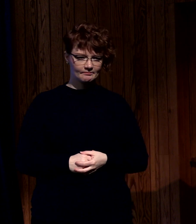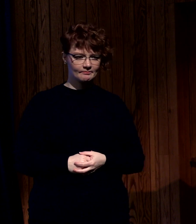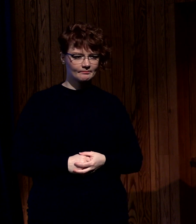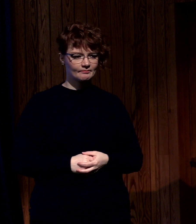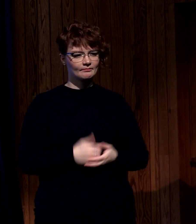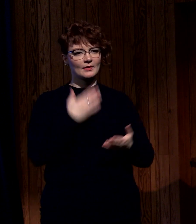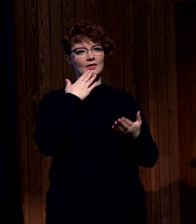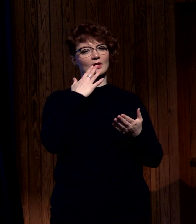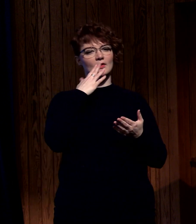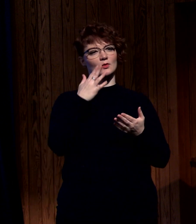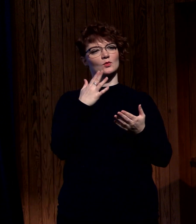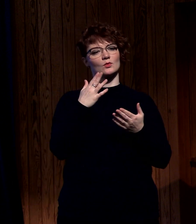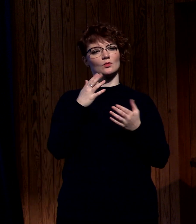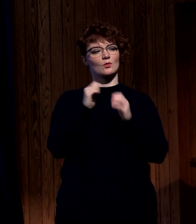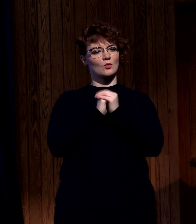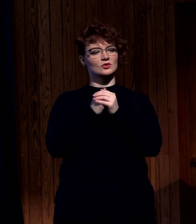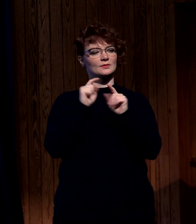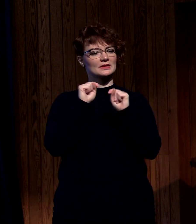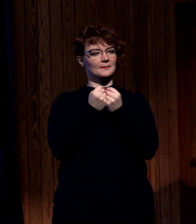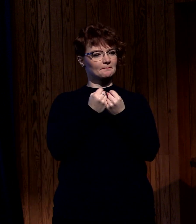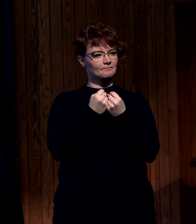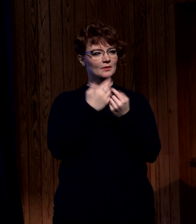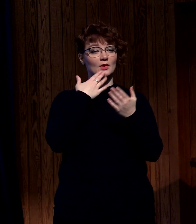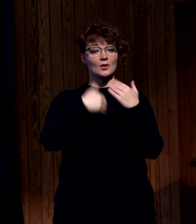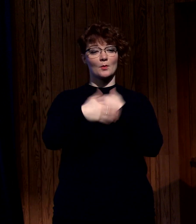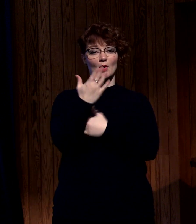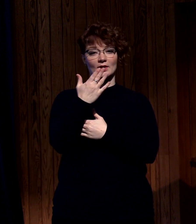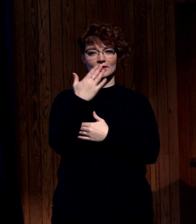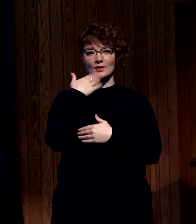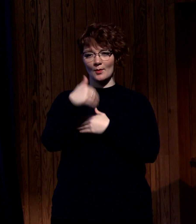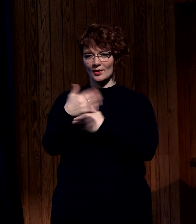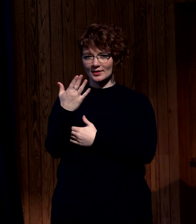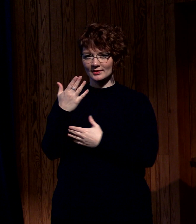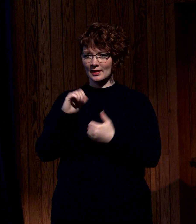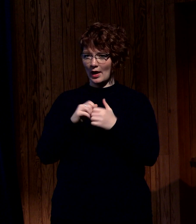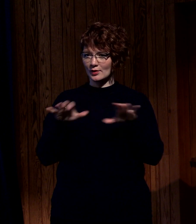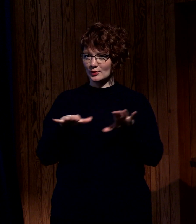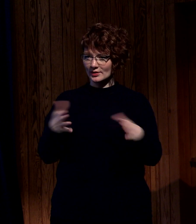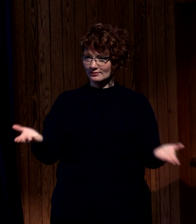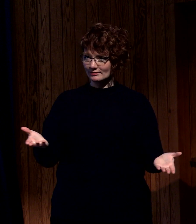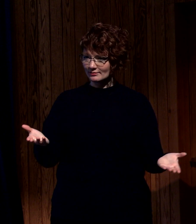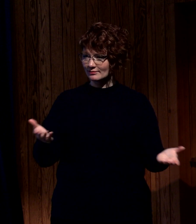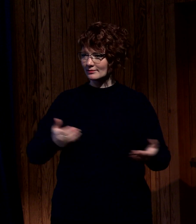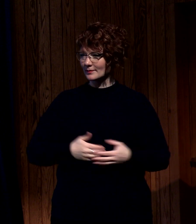the worship team. Good morning, how's everyone doing good, good.